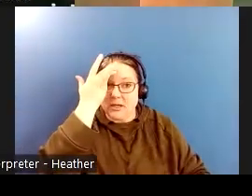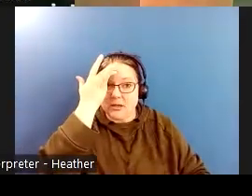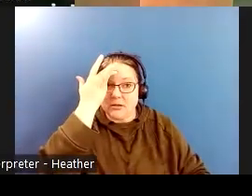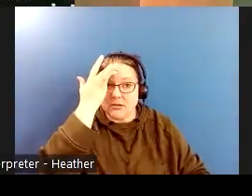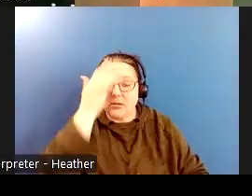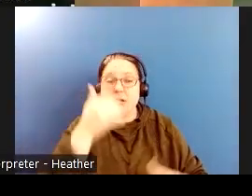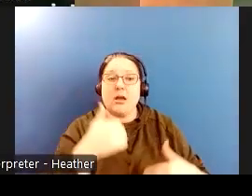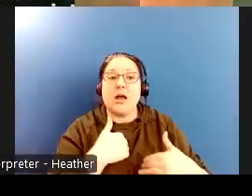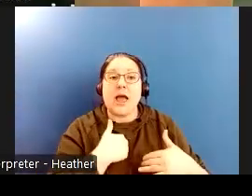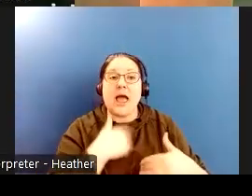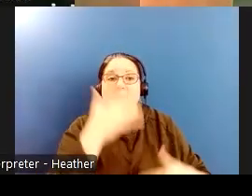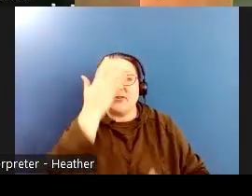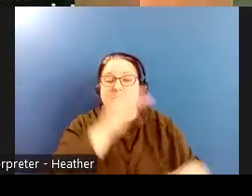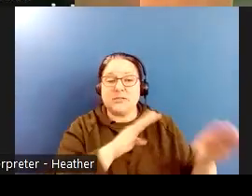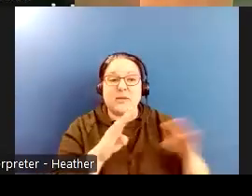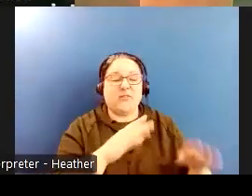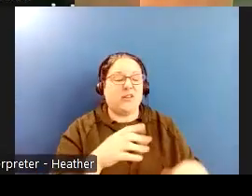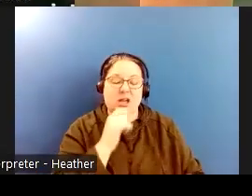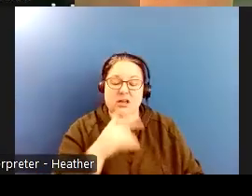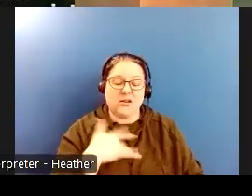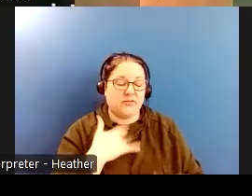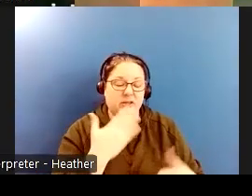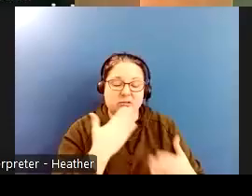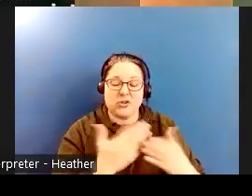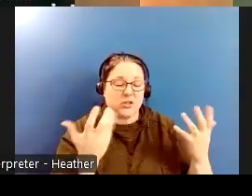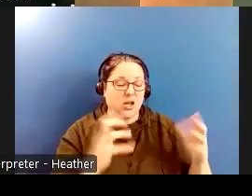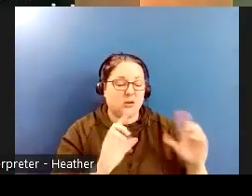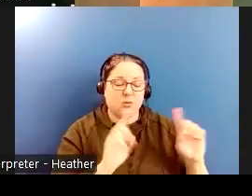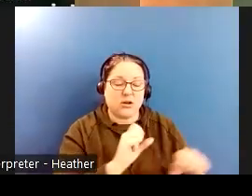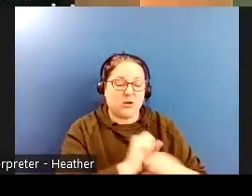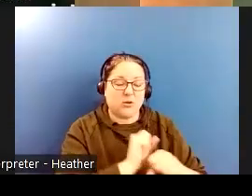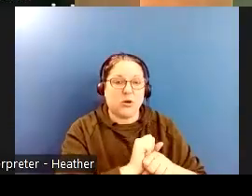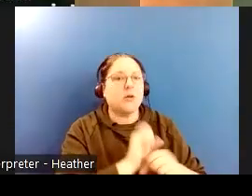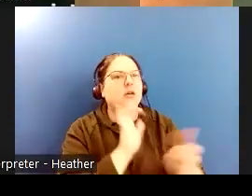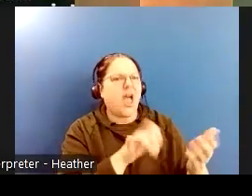Oo I don't feel good. I don't want to go to work today. That's what's happening right here. Um if